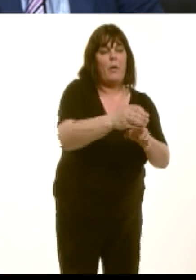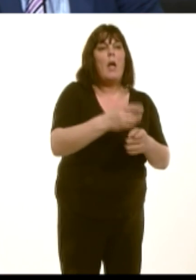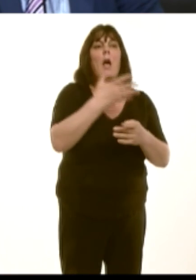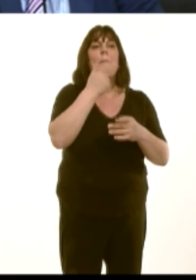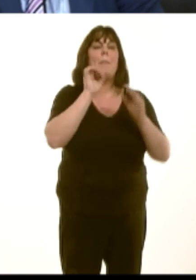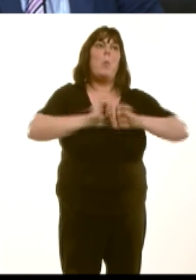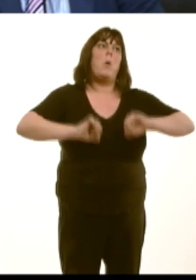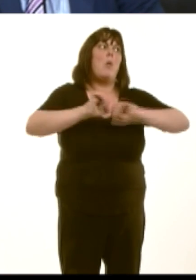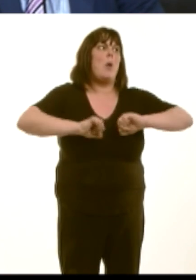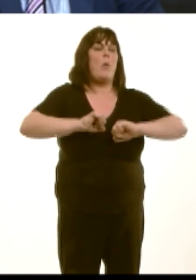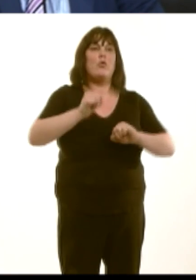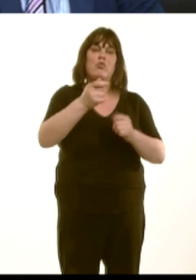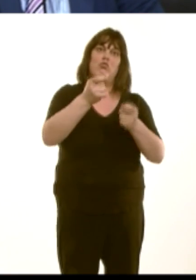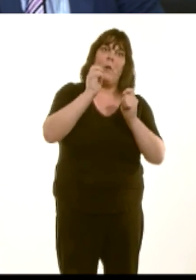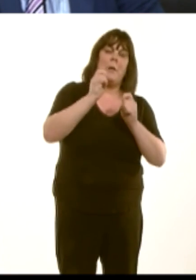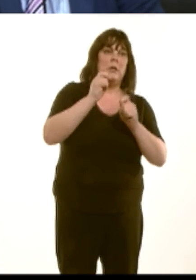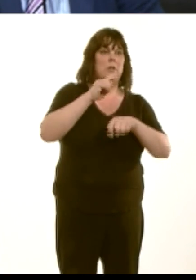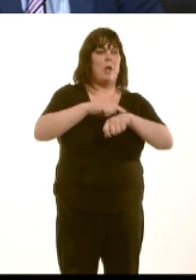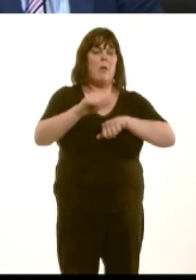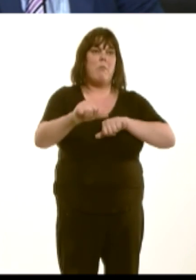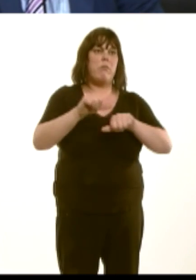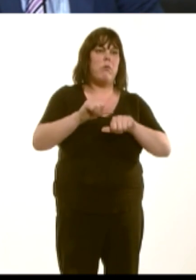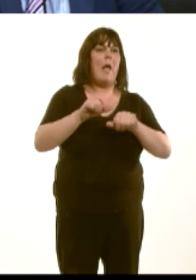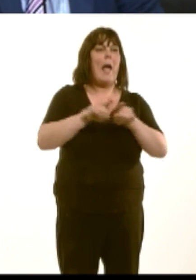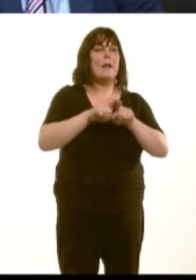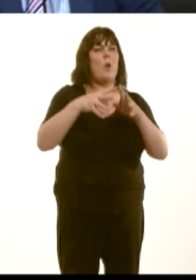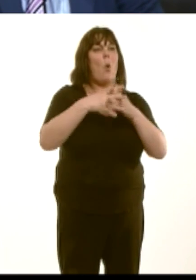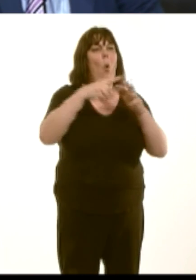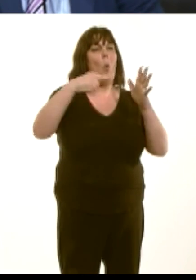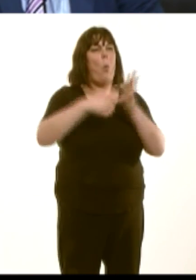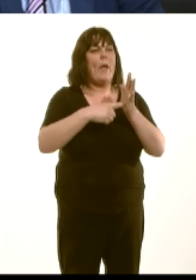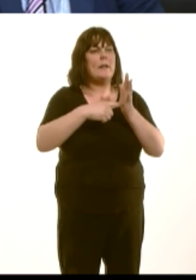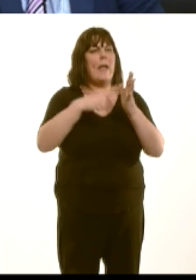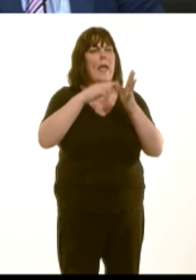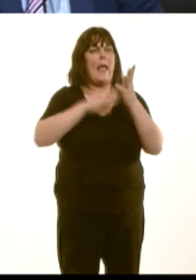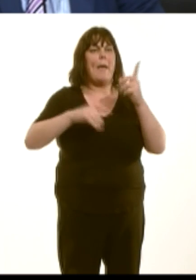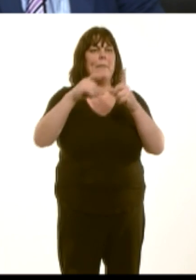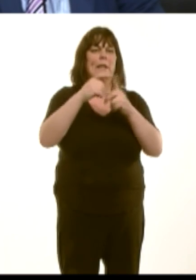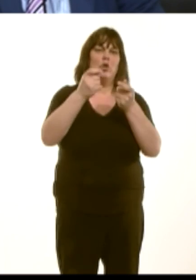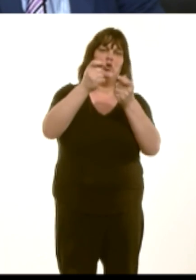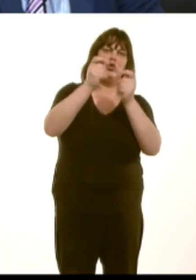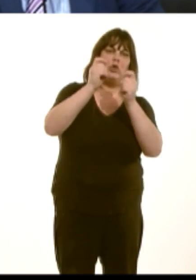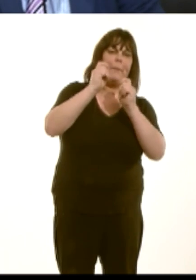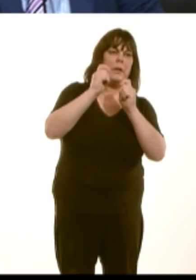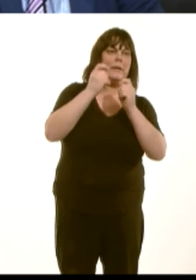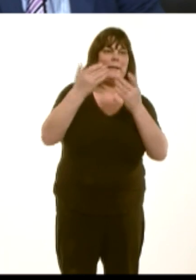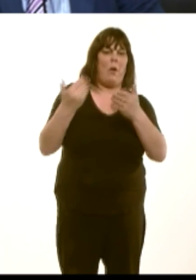treatment and the waiting time, for example, for wet age-related macular degeneration treatments is now within the two-week guidance.